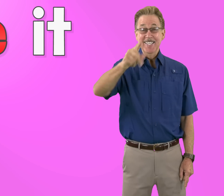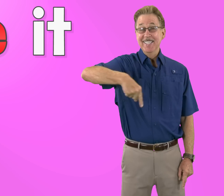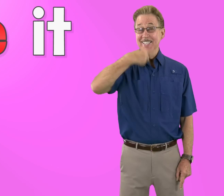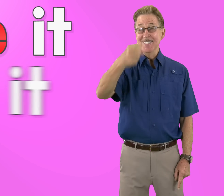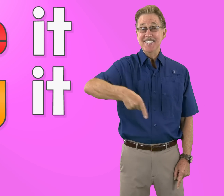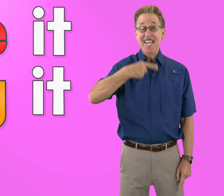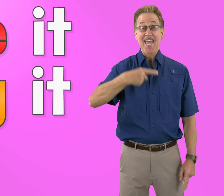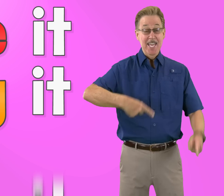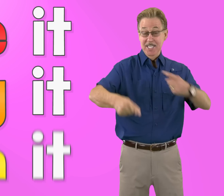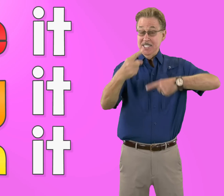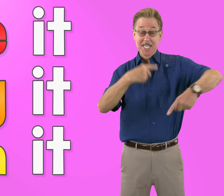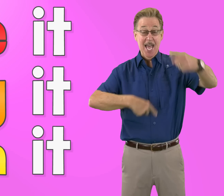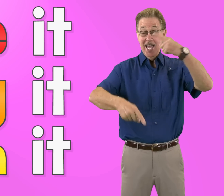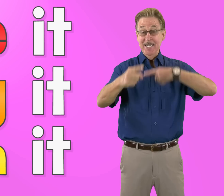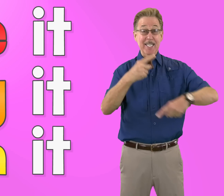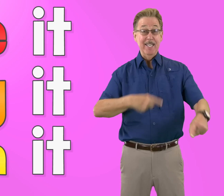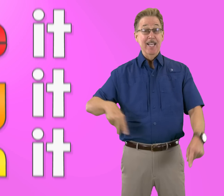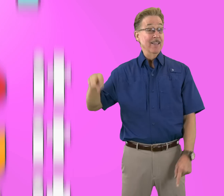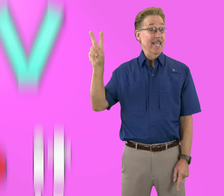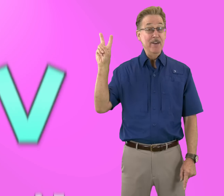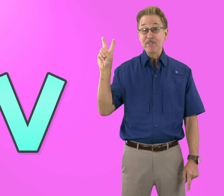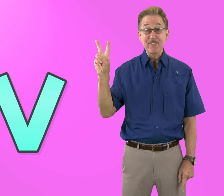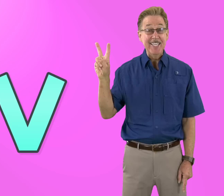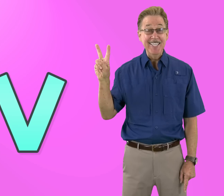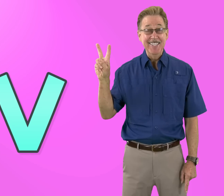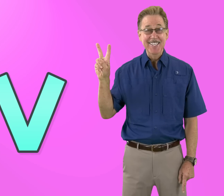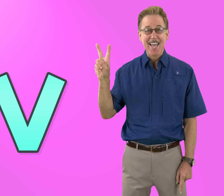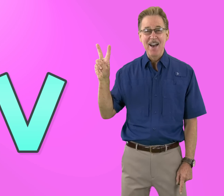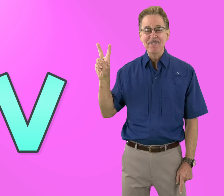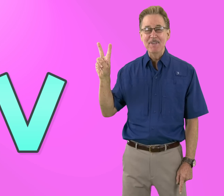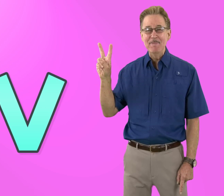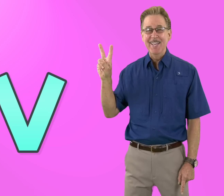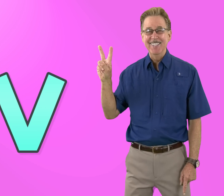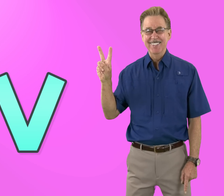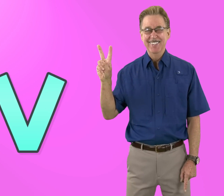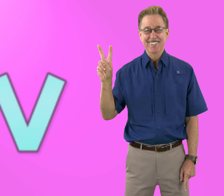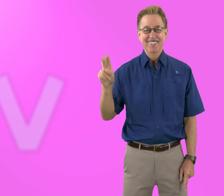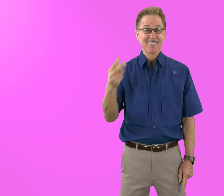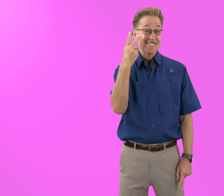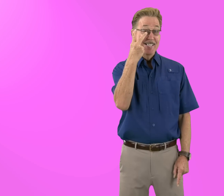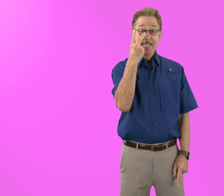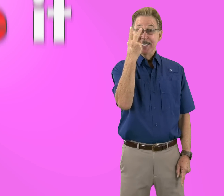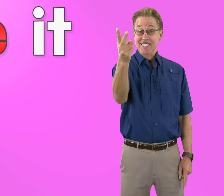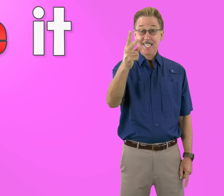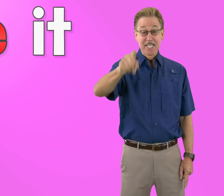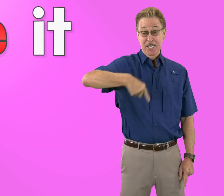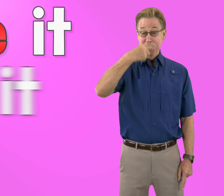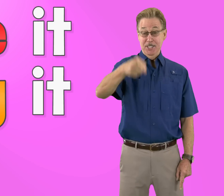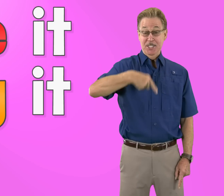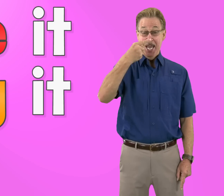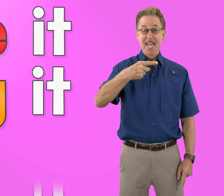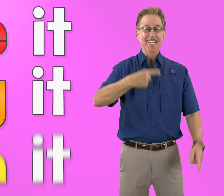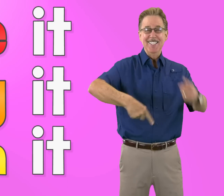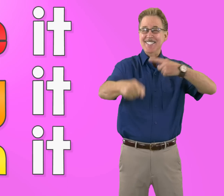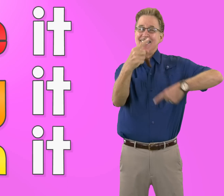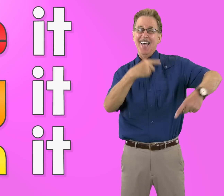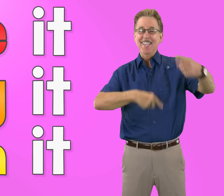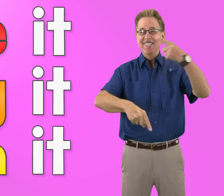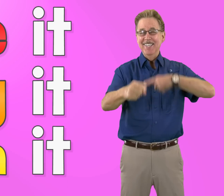See it, Say it, Sign it Letter V v in the alphabet See it, Say it Sign it